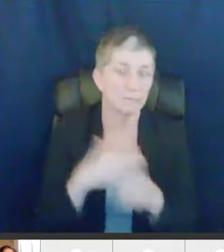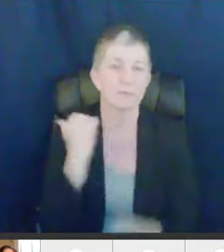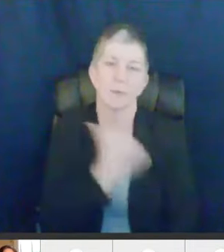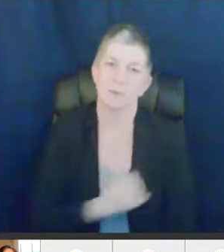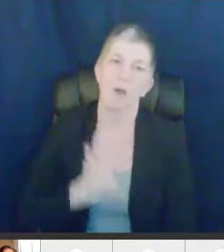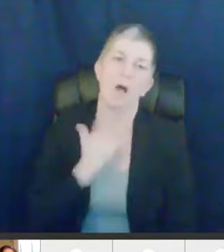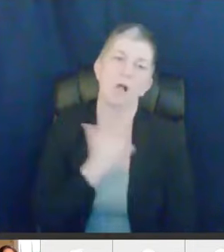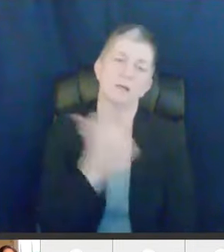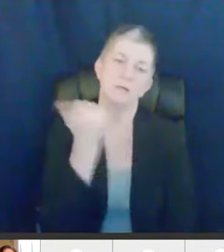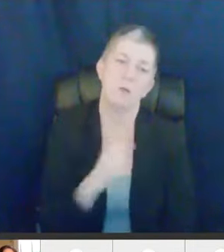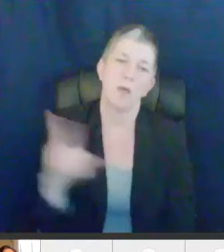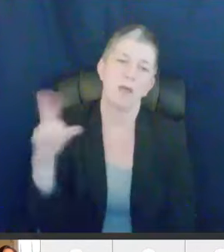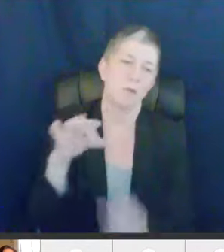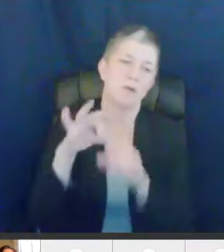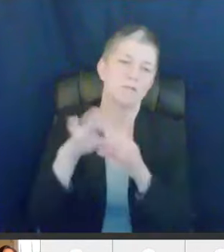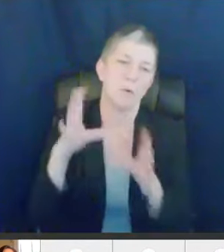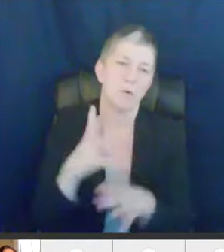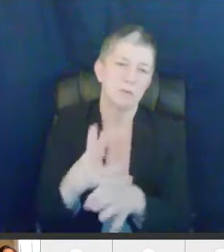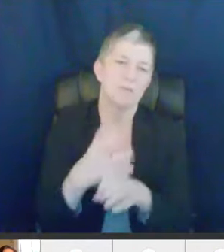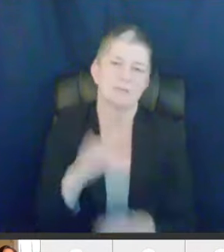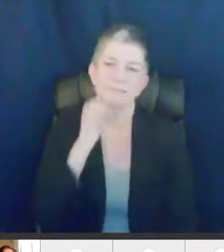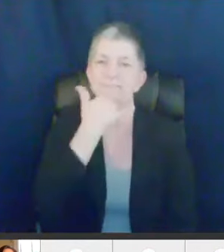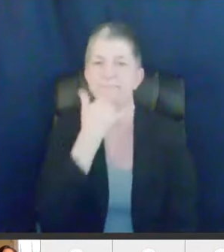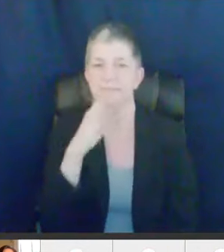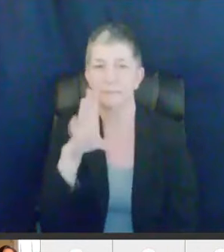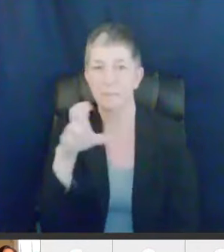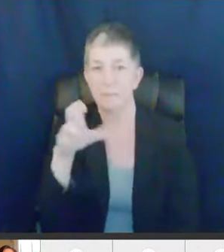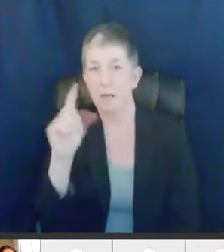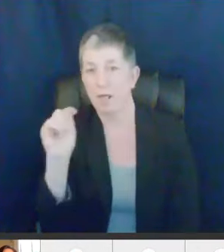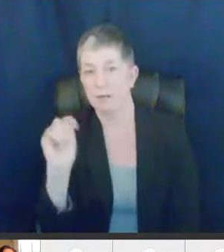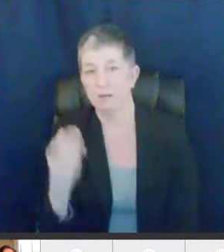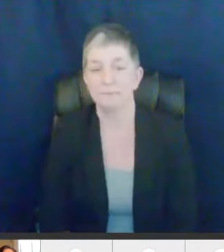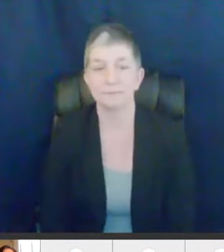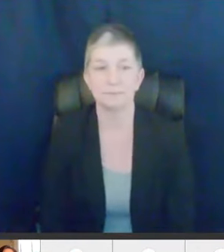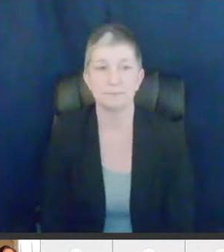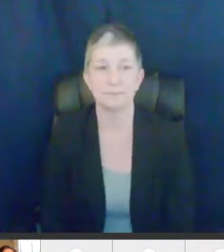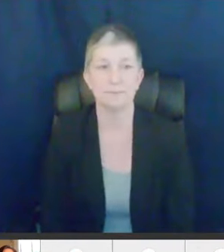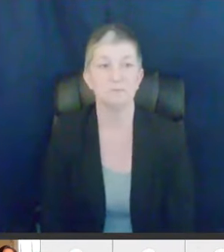voters who have received an incorrect ballot and I'll turn it over to